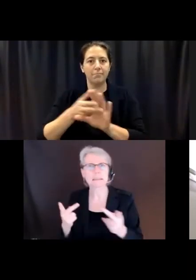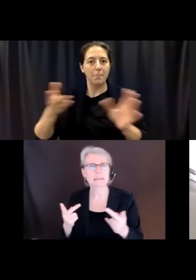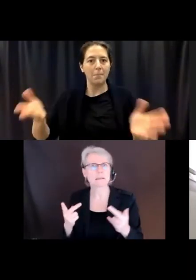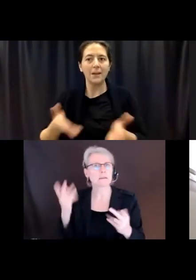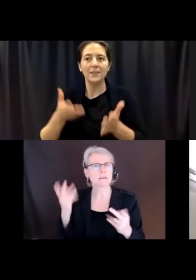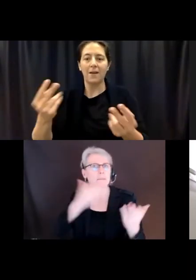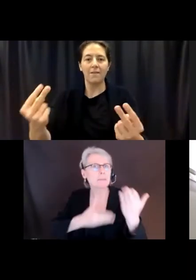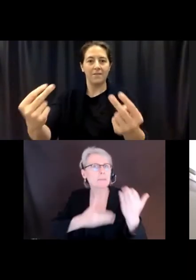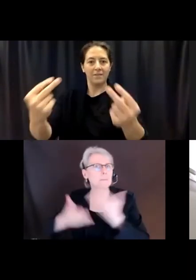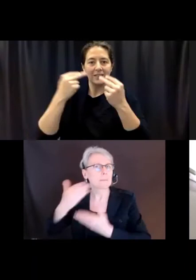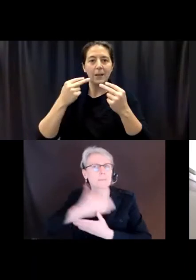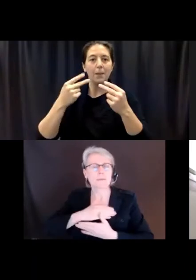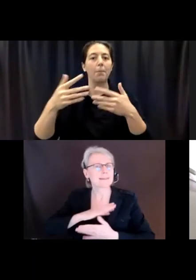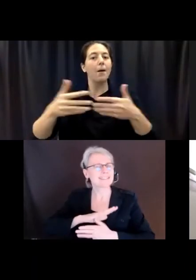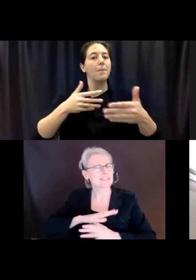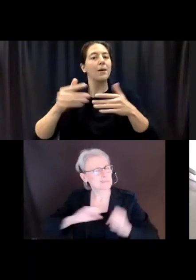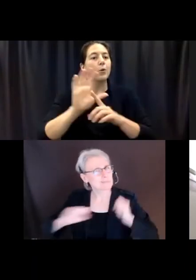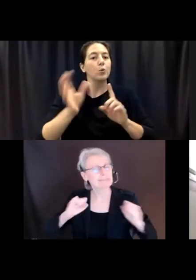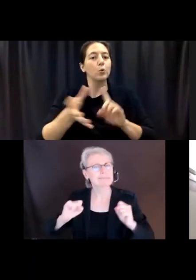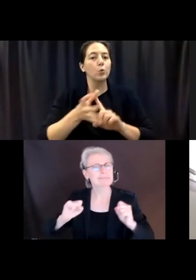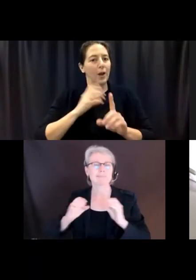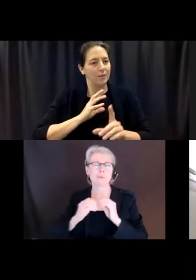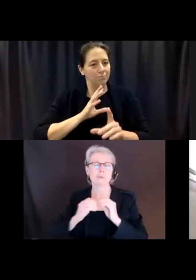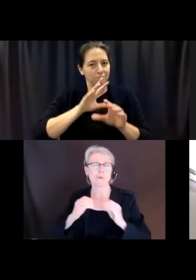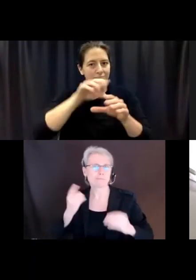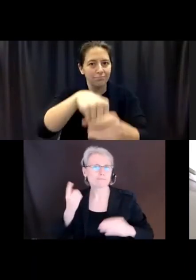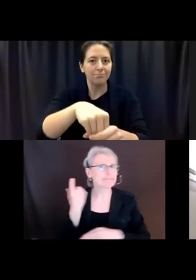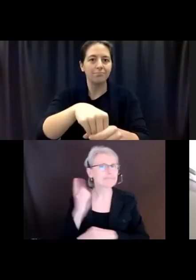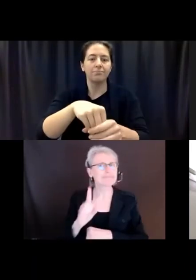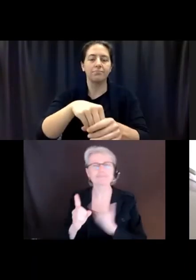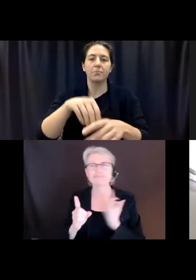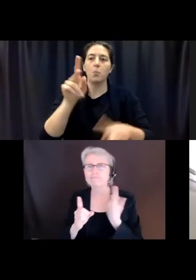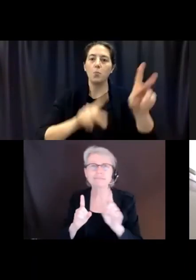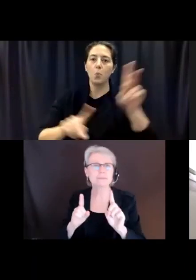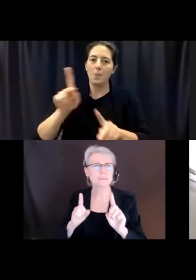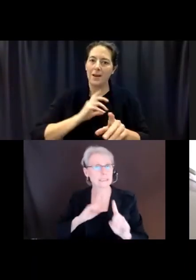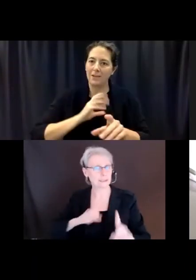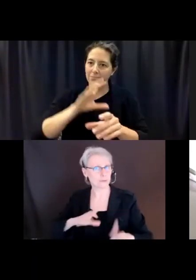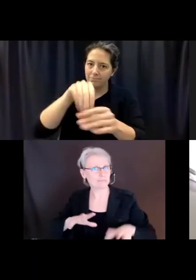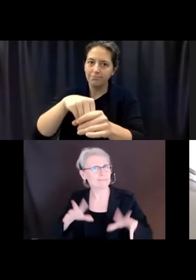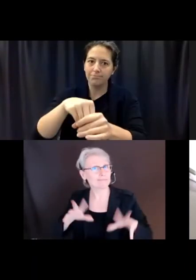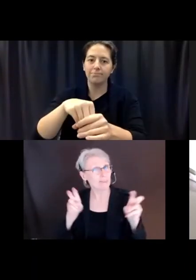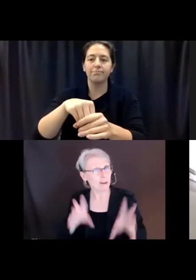WE NEED TO BE MORE VISIBLE. WE NEED TO OCCUPY PART OF THE CULTURAL SPACE, PUBLIC SPACE,